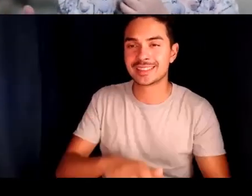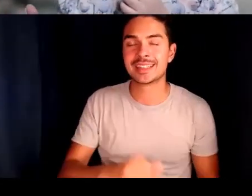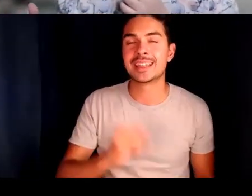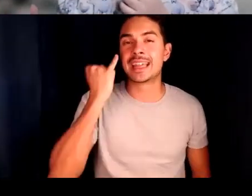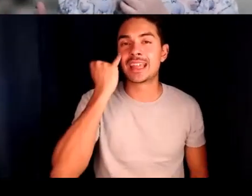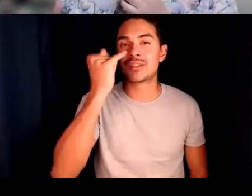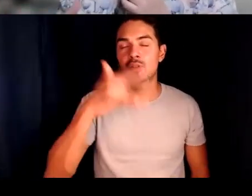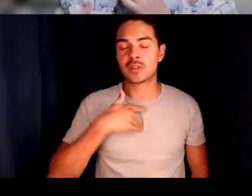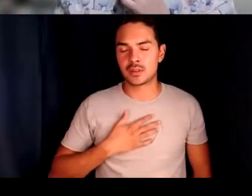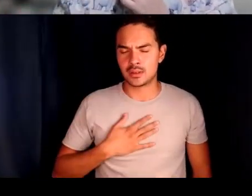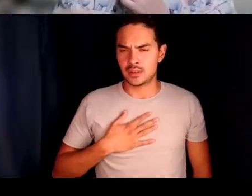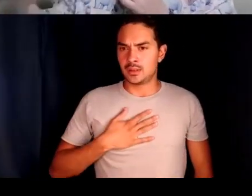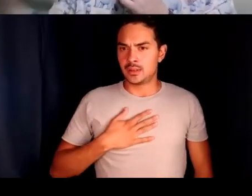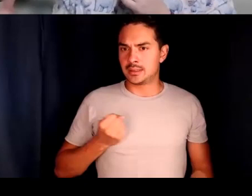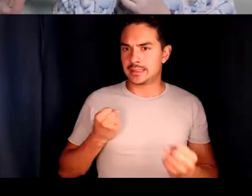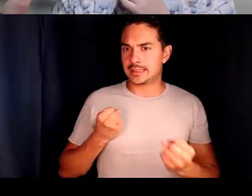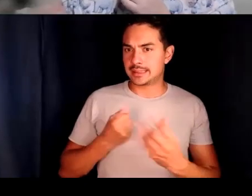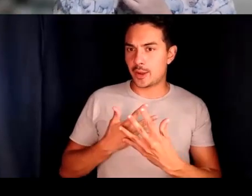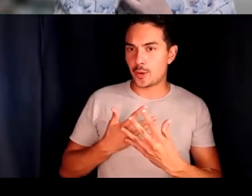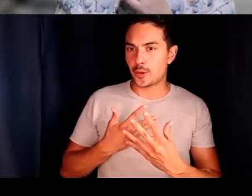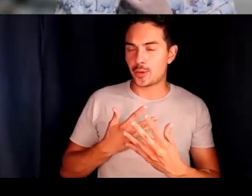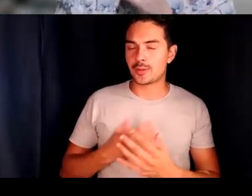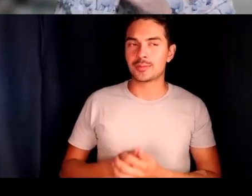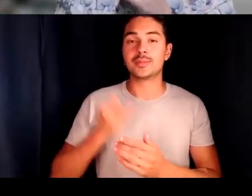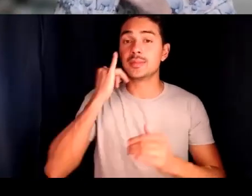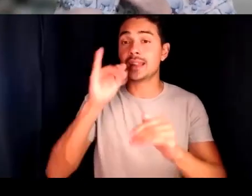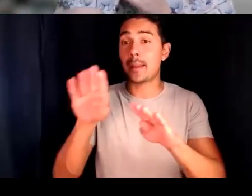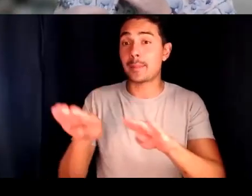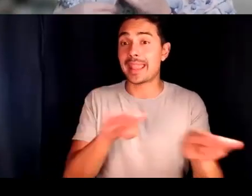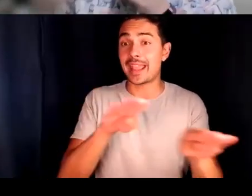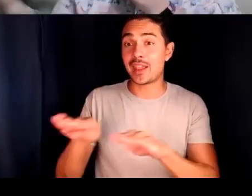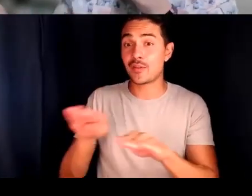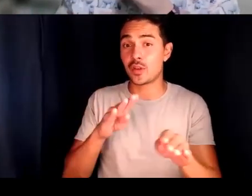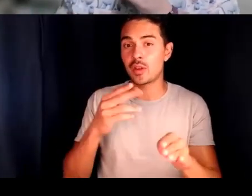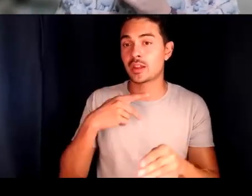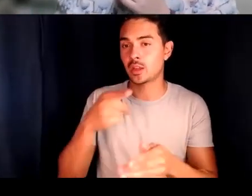of a certain behavior or you feel more prepared